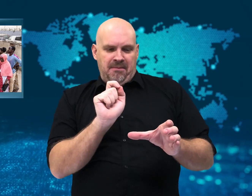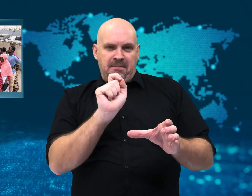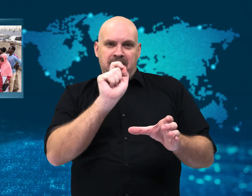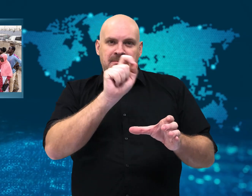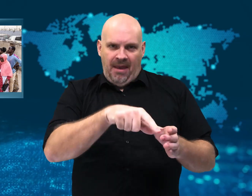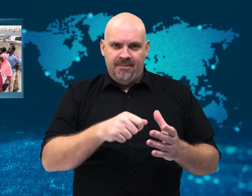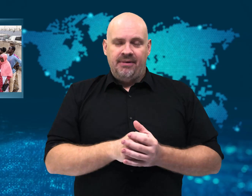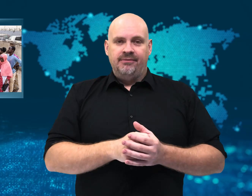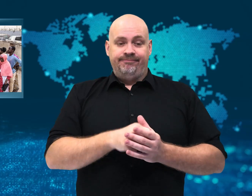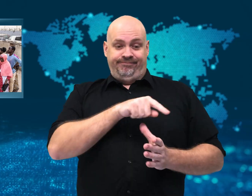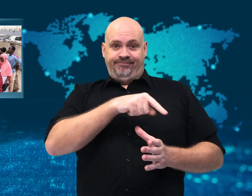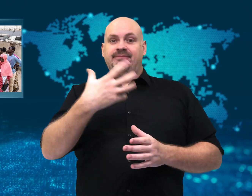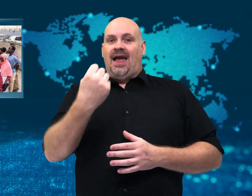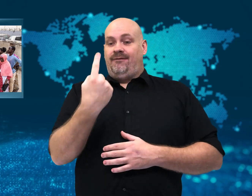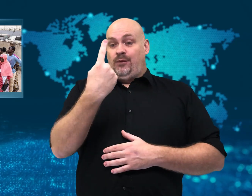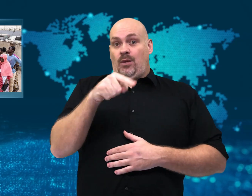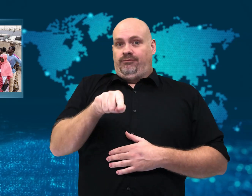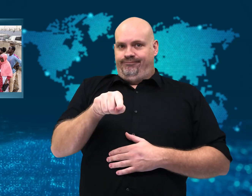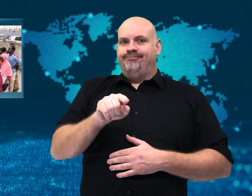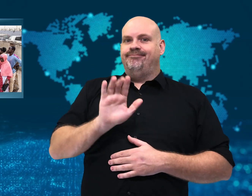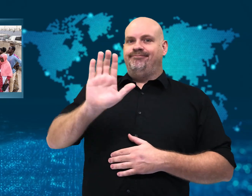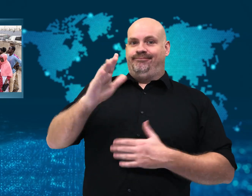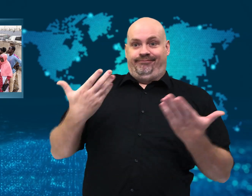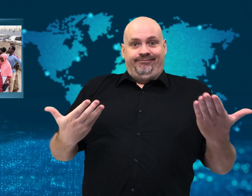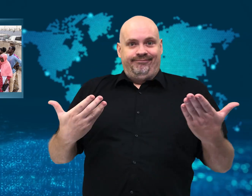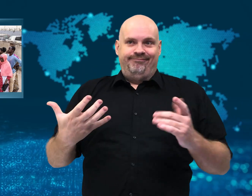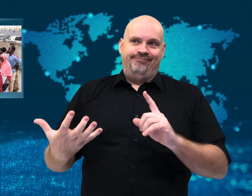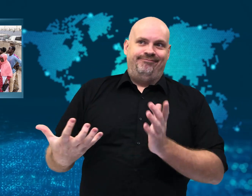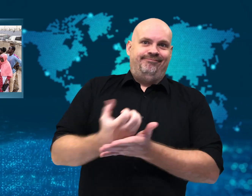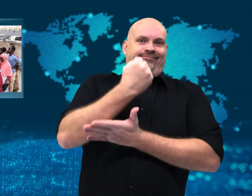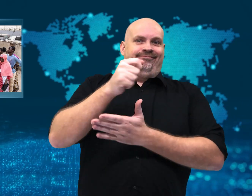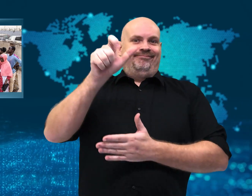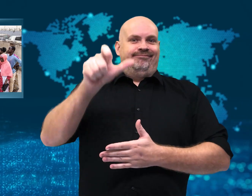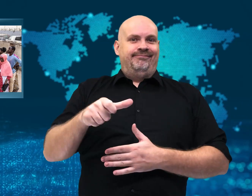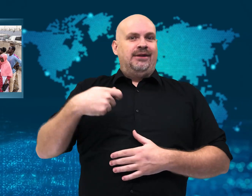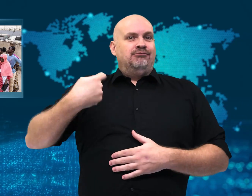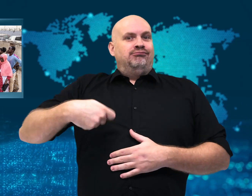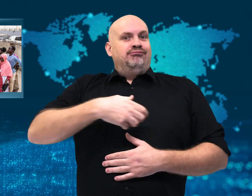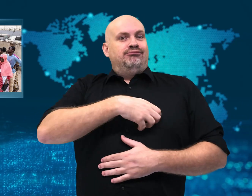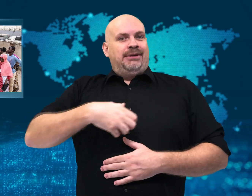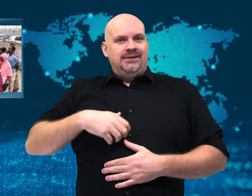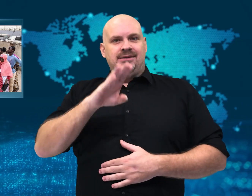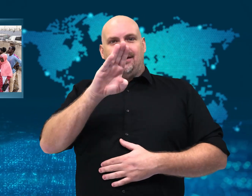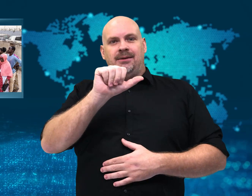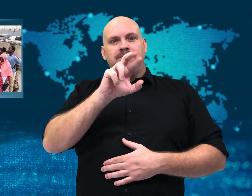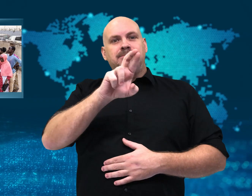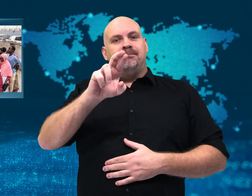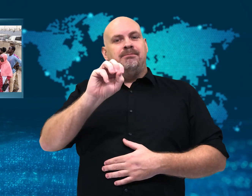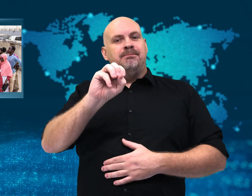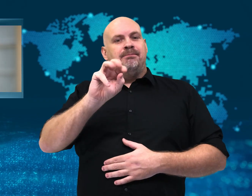incumbent President Barrow. As the polls closed,